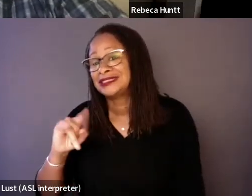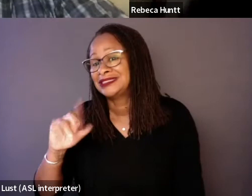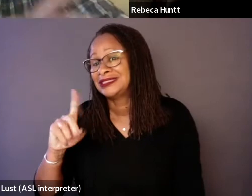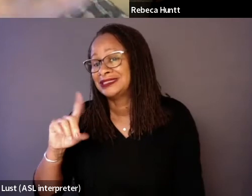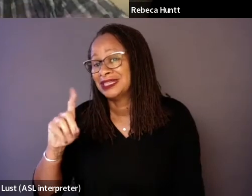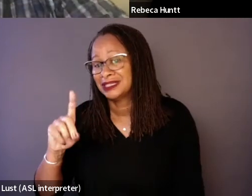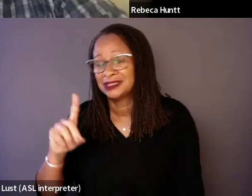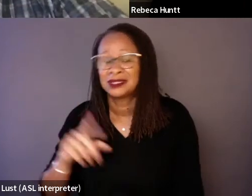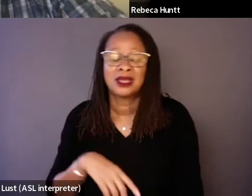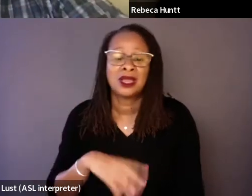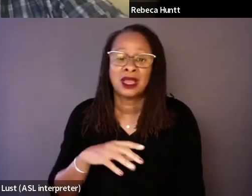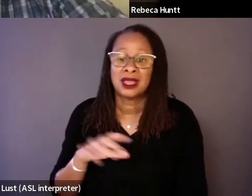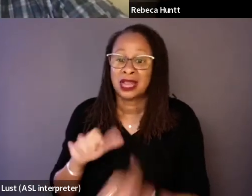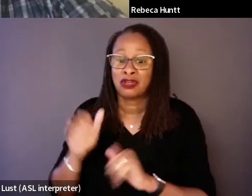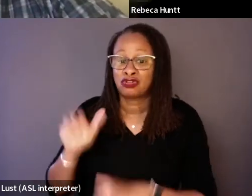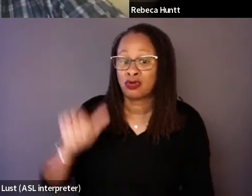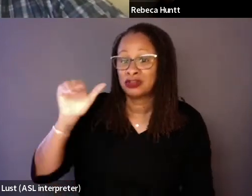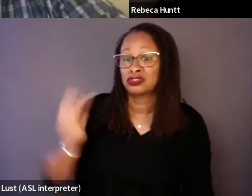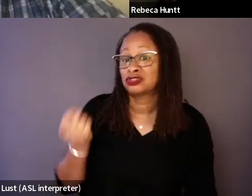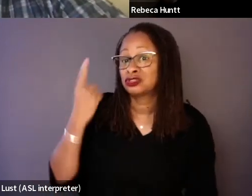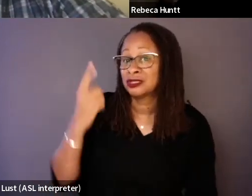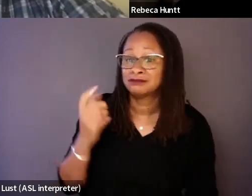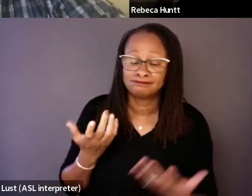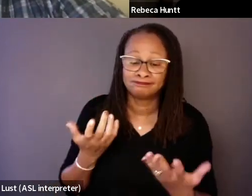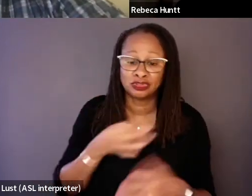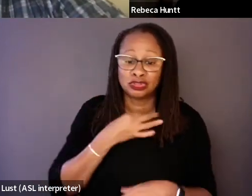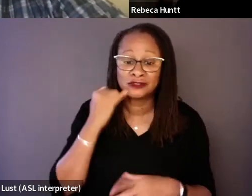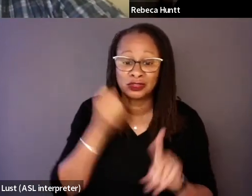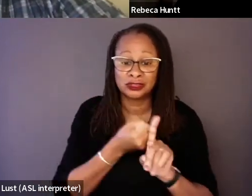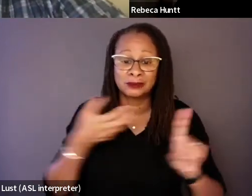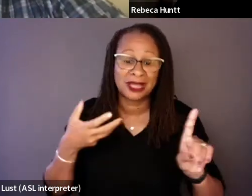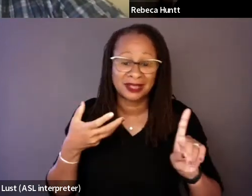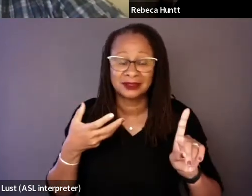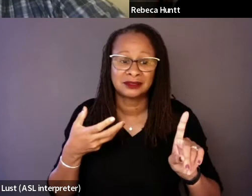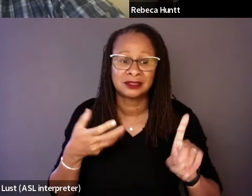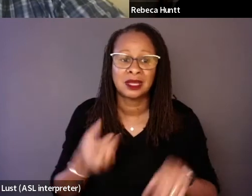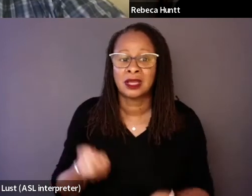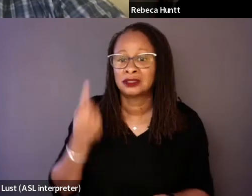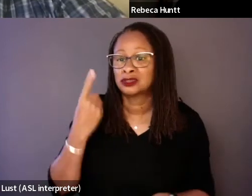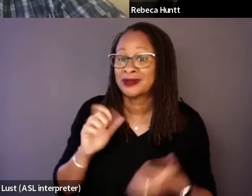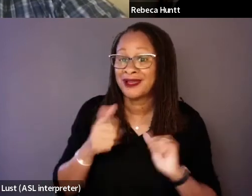understanding that. I wonder if you could expand on that and sort of like understanding the way your parents come from